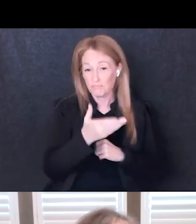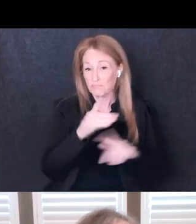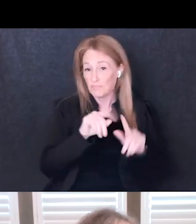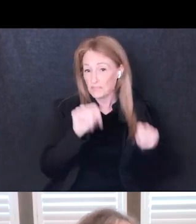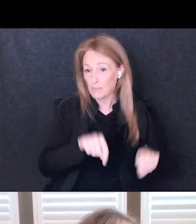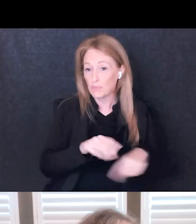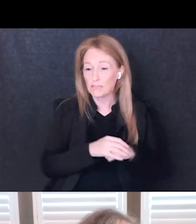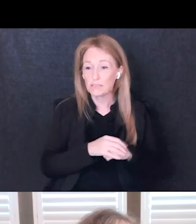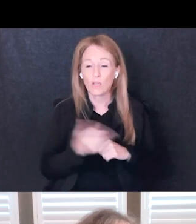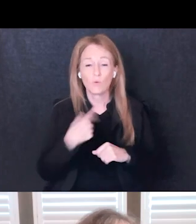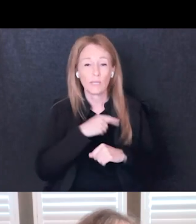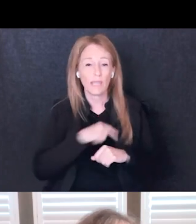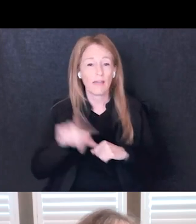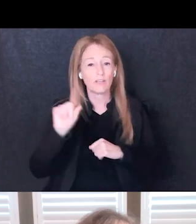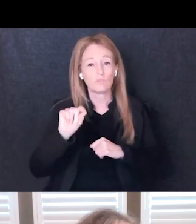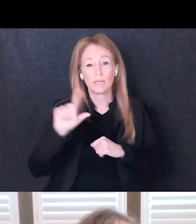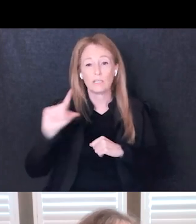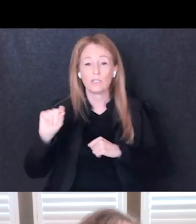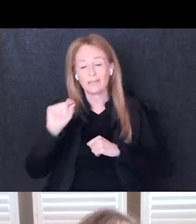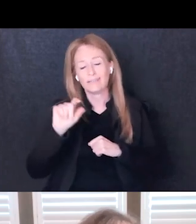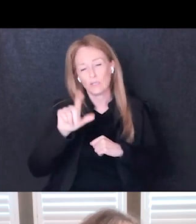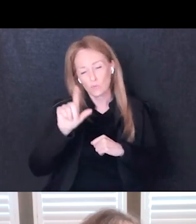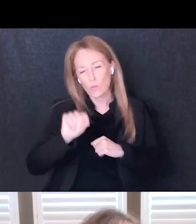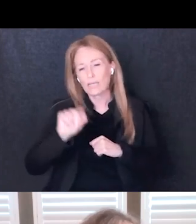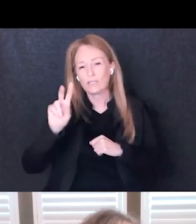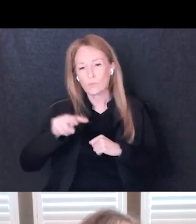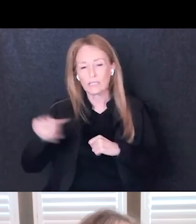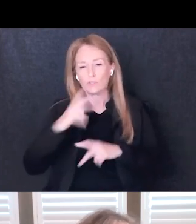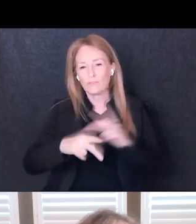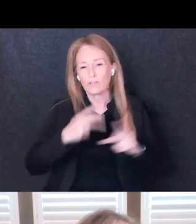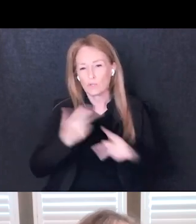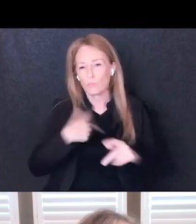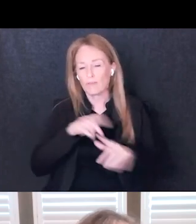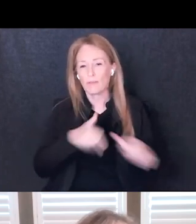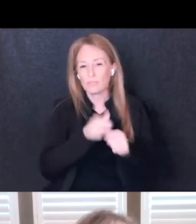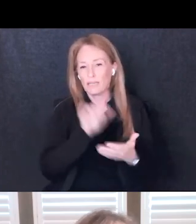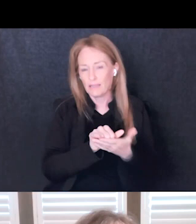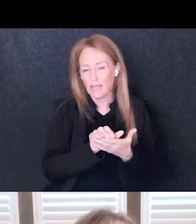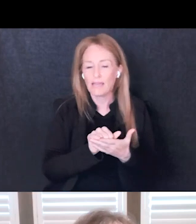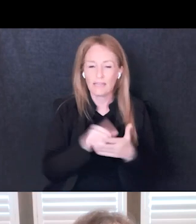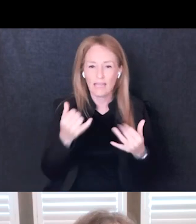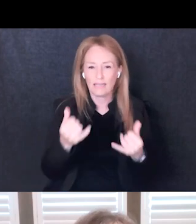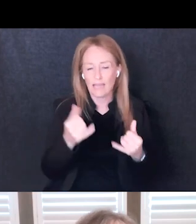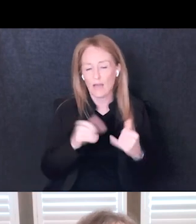WE HAVE A 2022 VERSION AND NOW WE HAVE A 2023 VERSION.